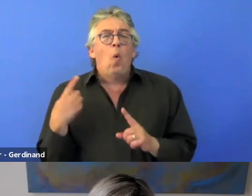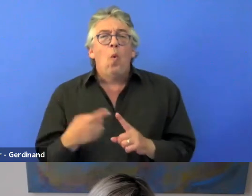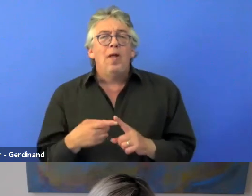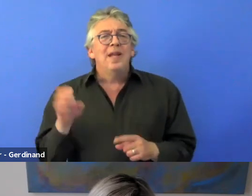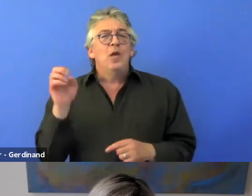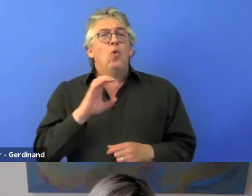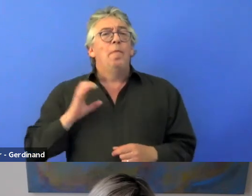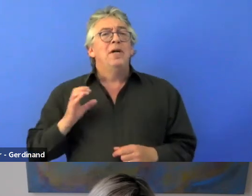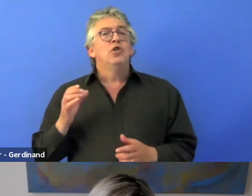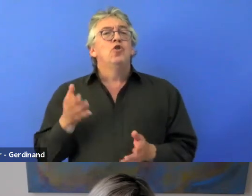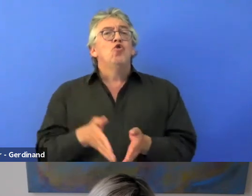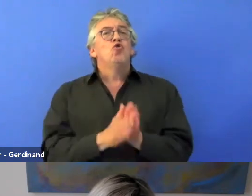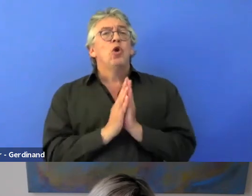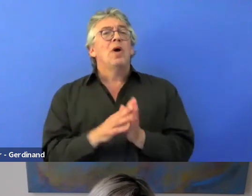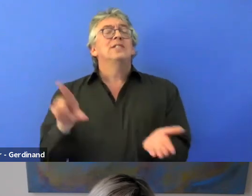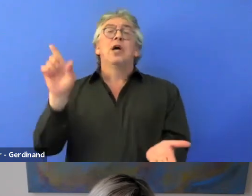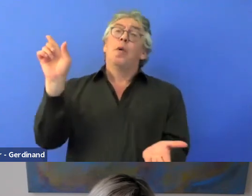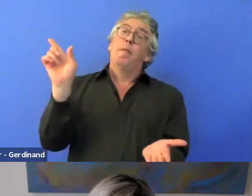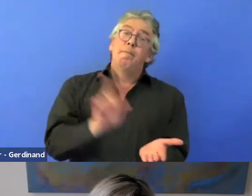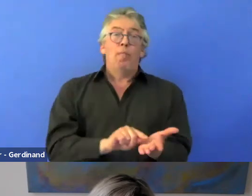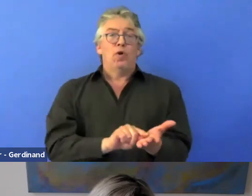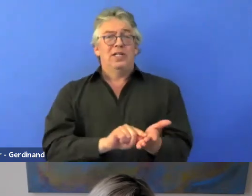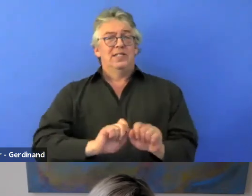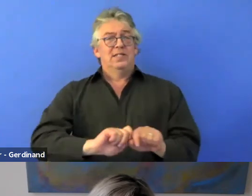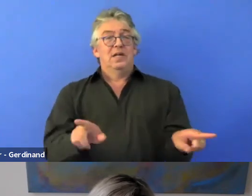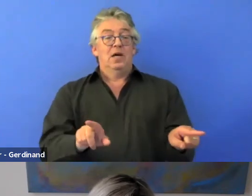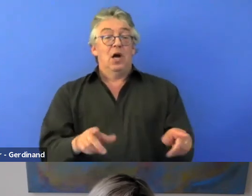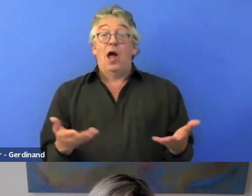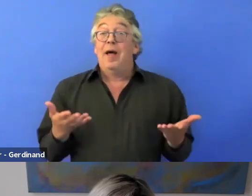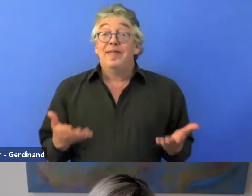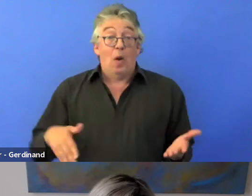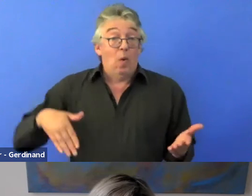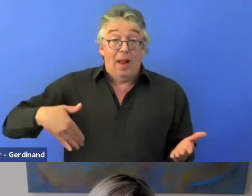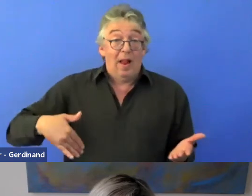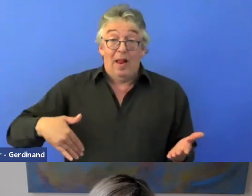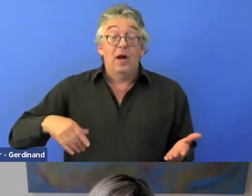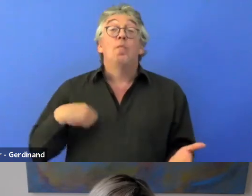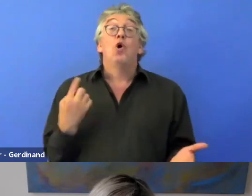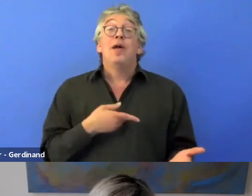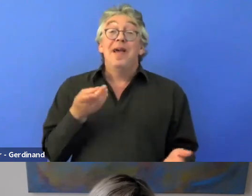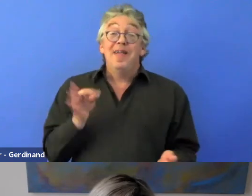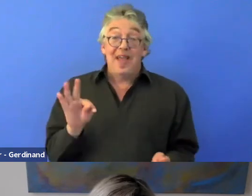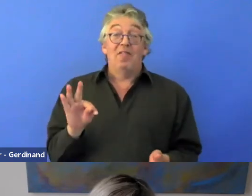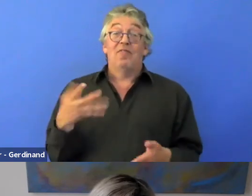Is there a link to access it? For now not, we have received it and we have shared with our experts